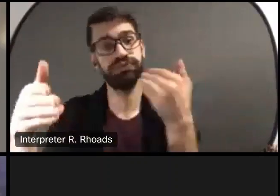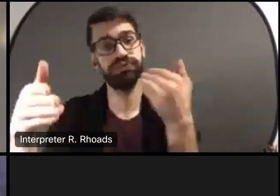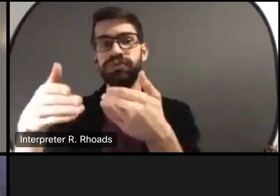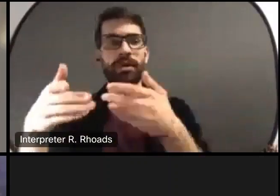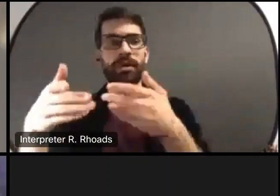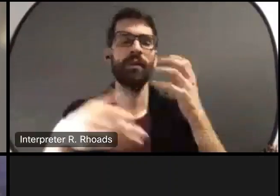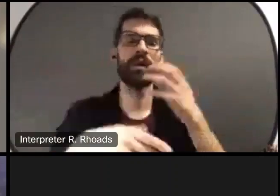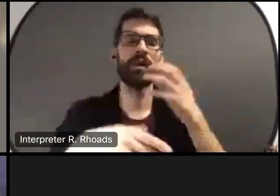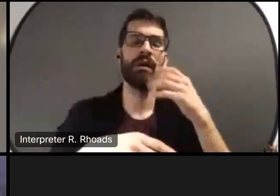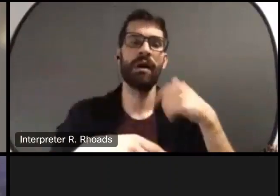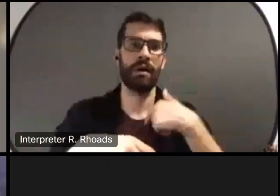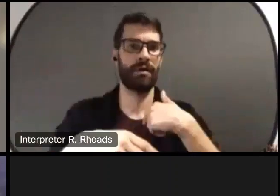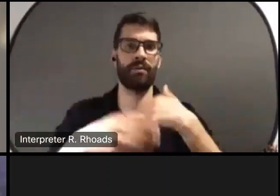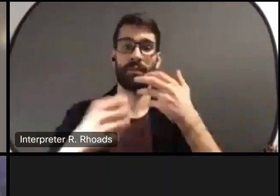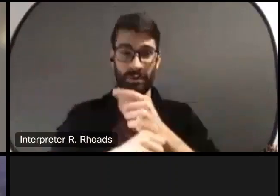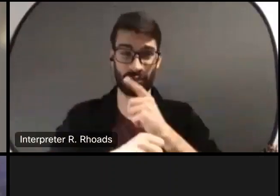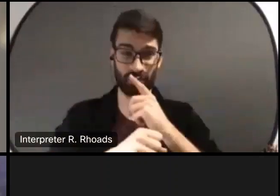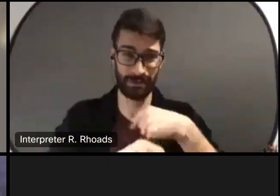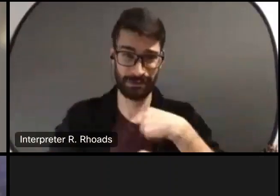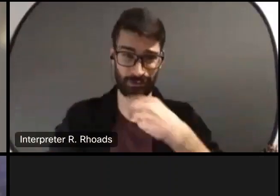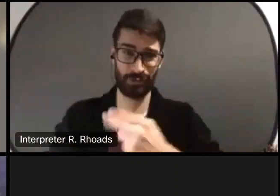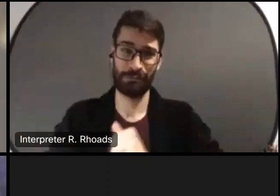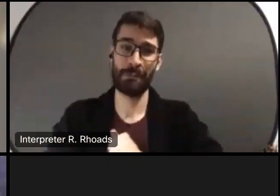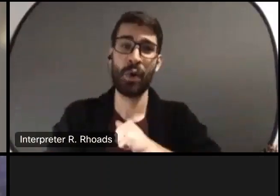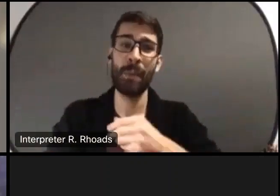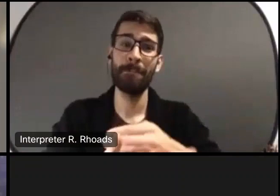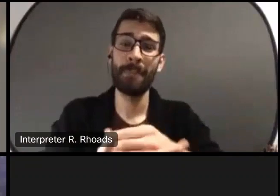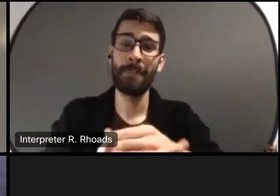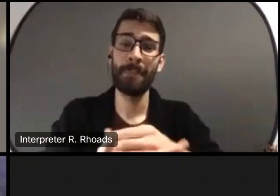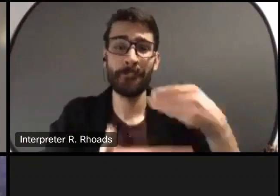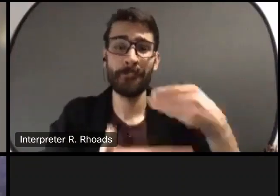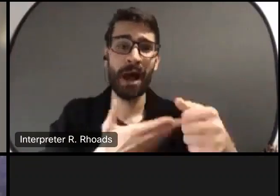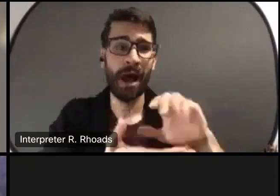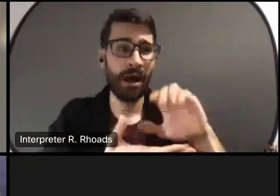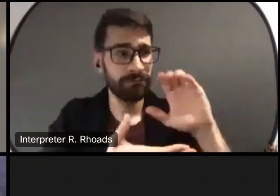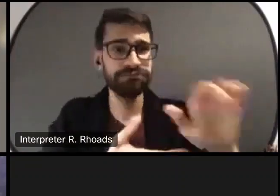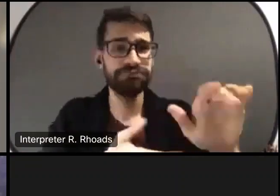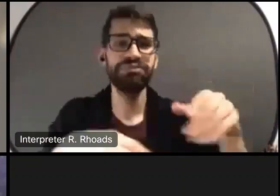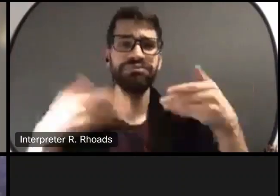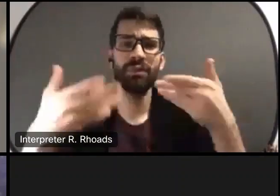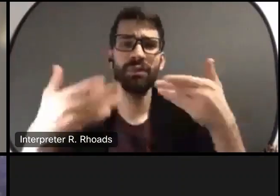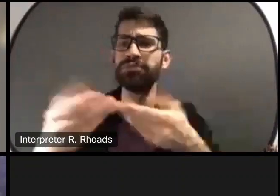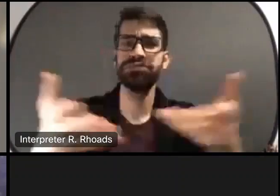okay just to use my own money and not even be reimbursed and just not use ANC funds ... because